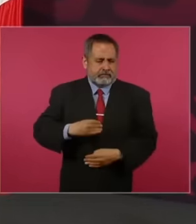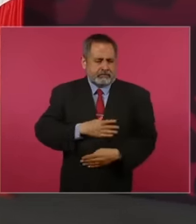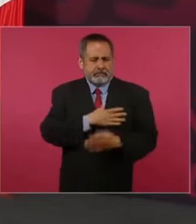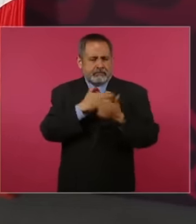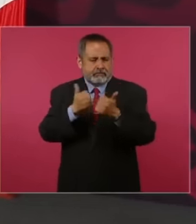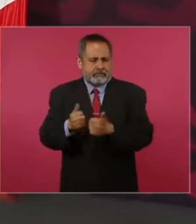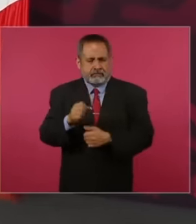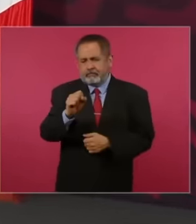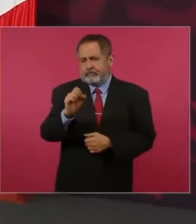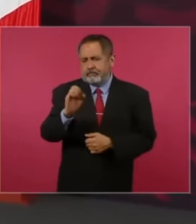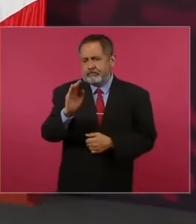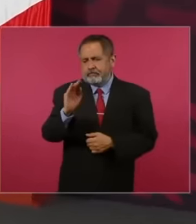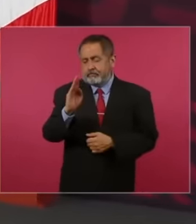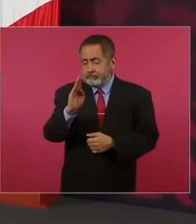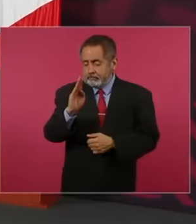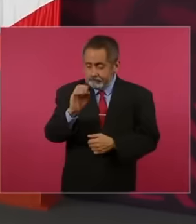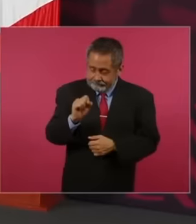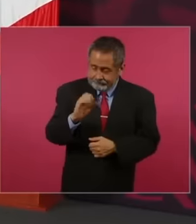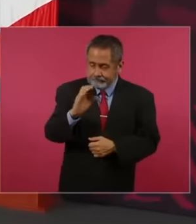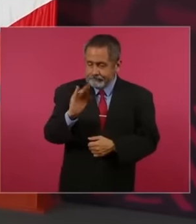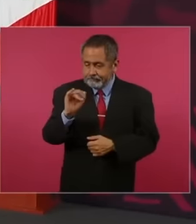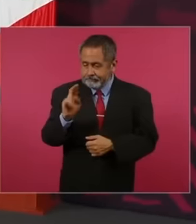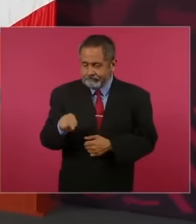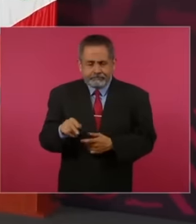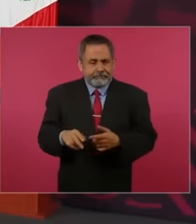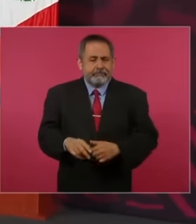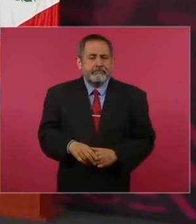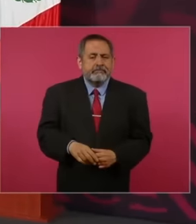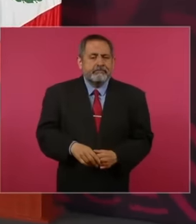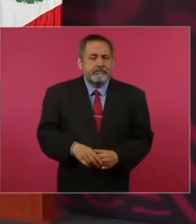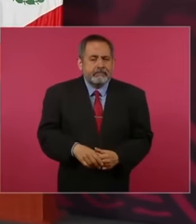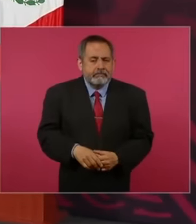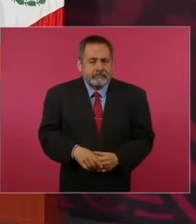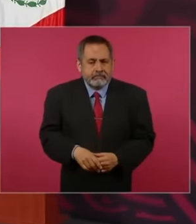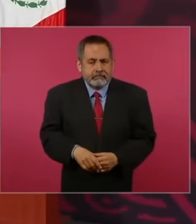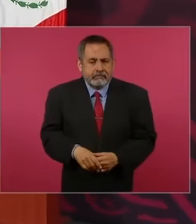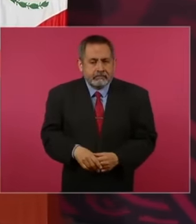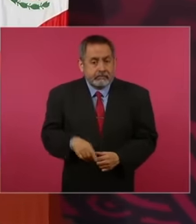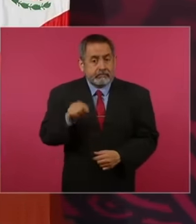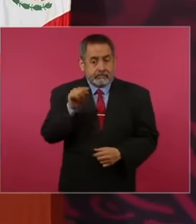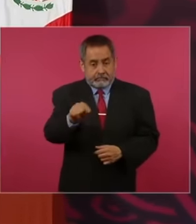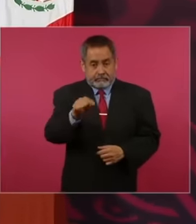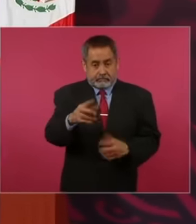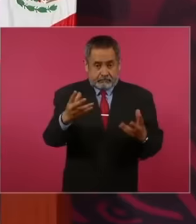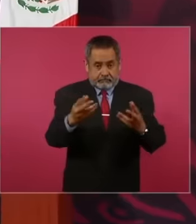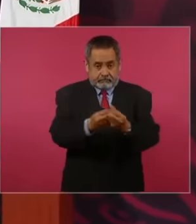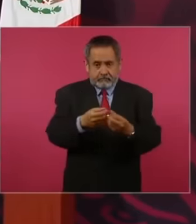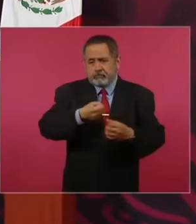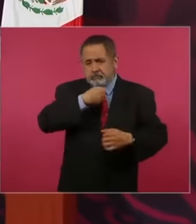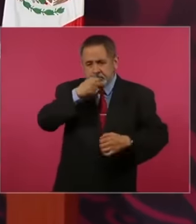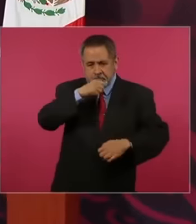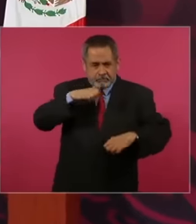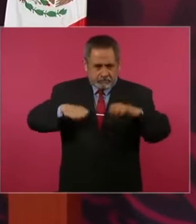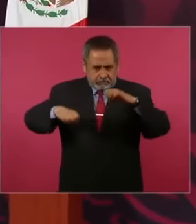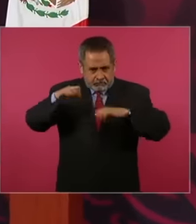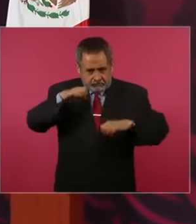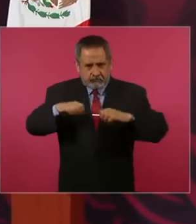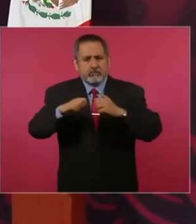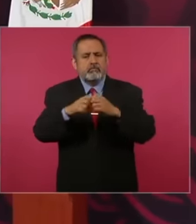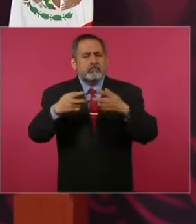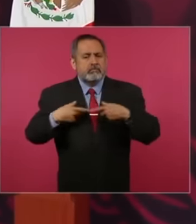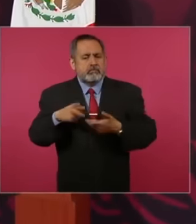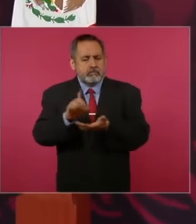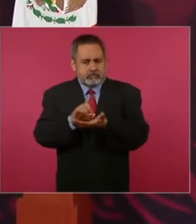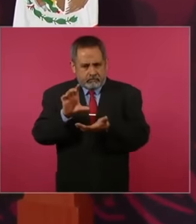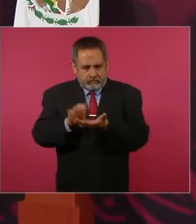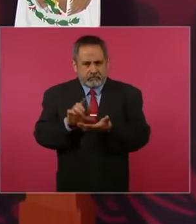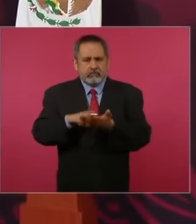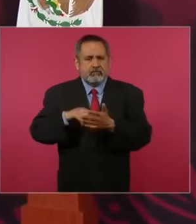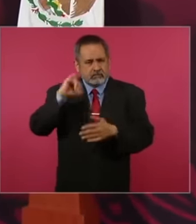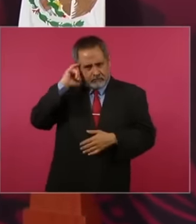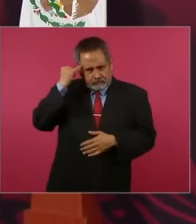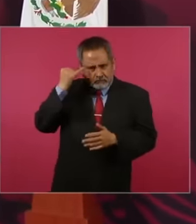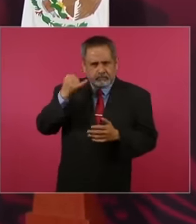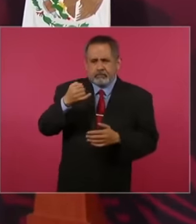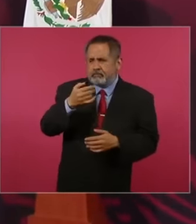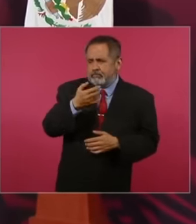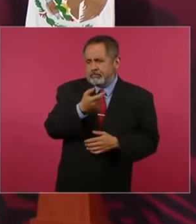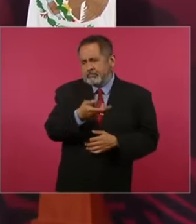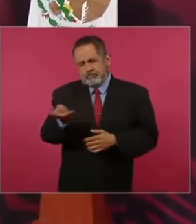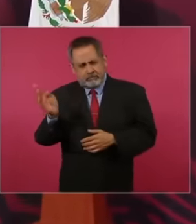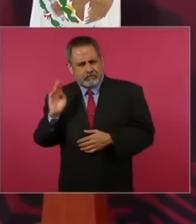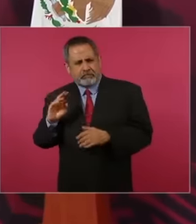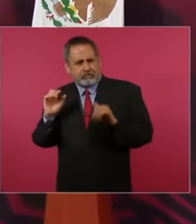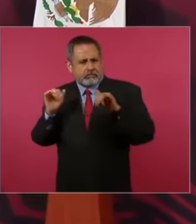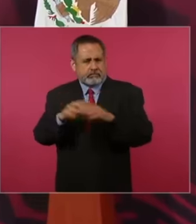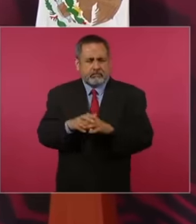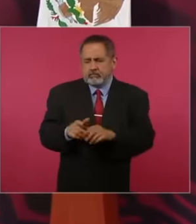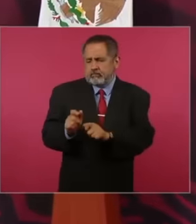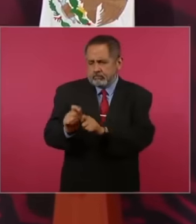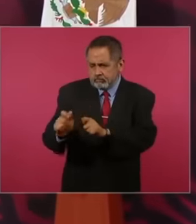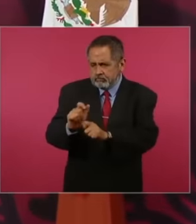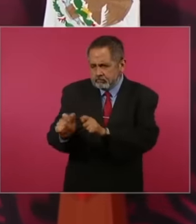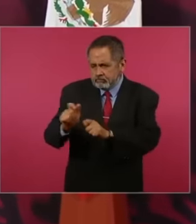there it is where older adults, people with disabilities, farmers, all the people meet. They receive